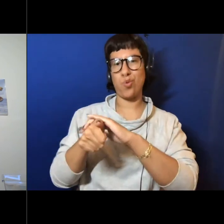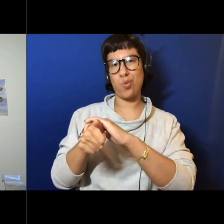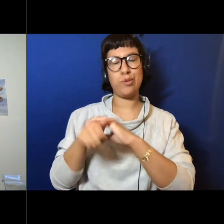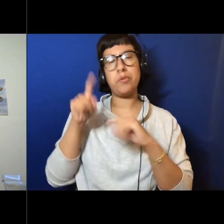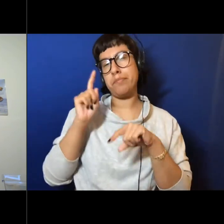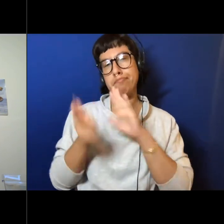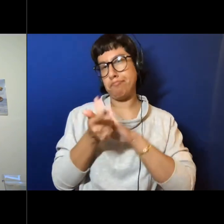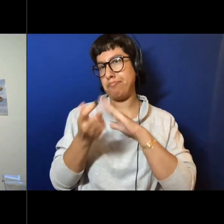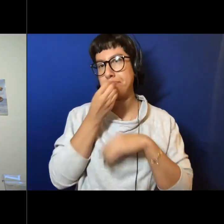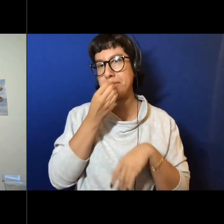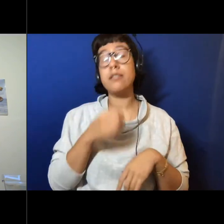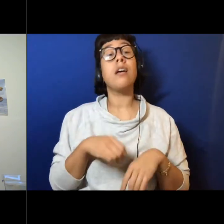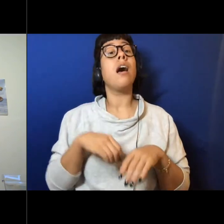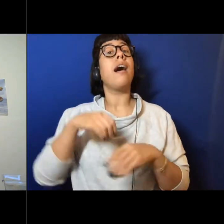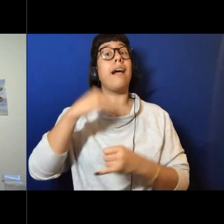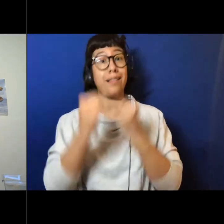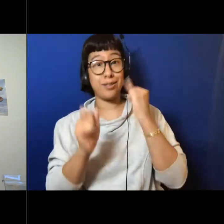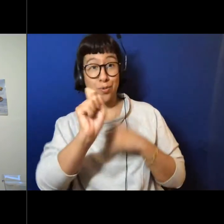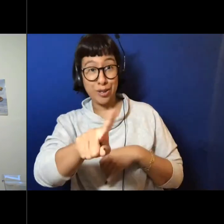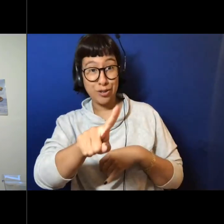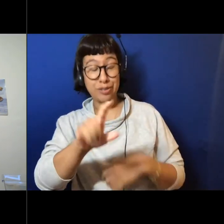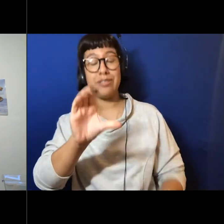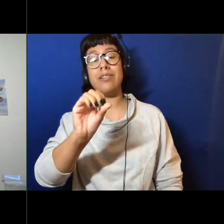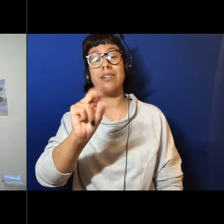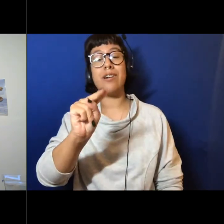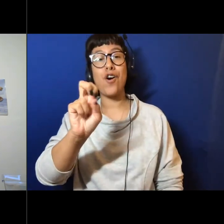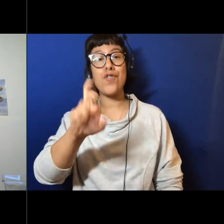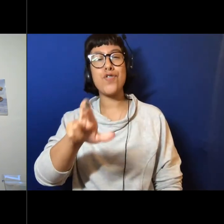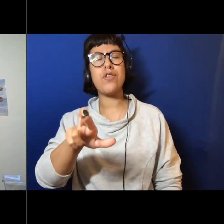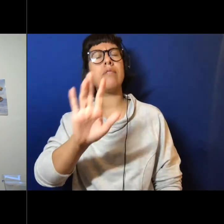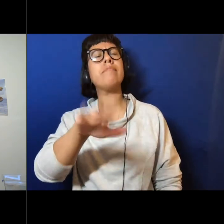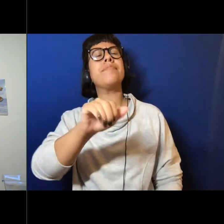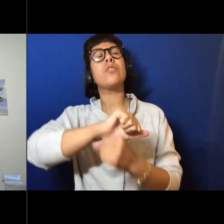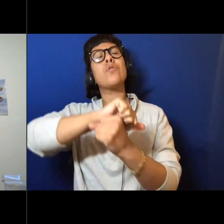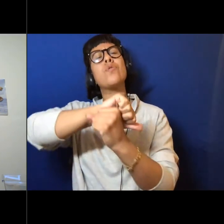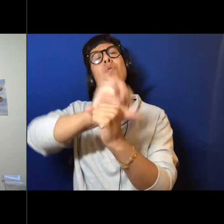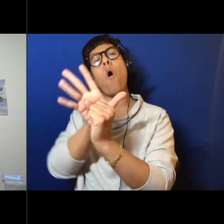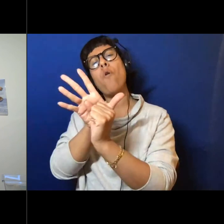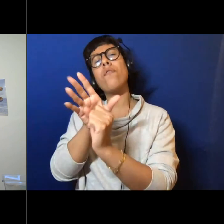a great answer for this, Connor asks, is COVID-19 affecting your job?